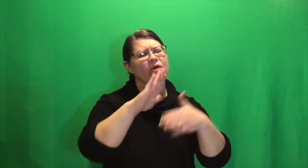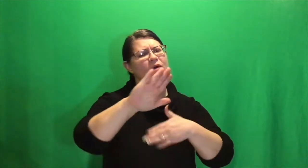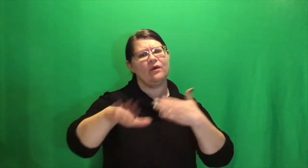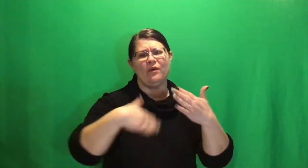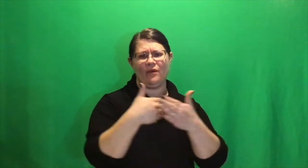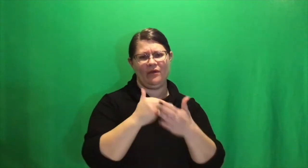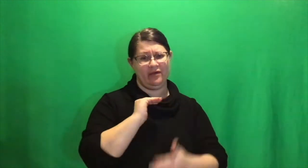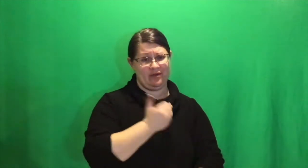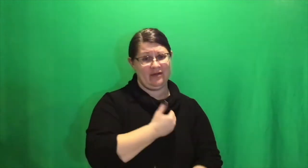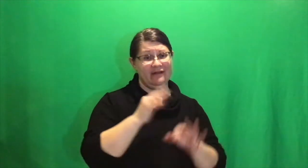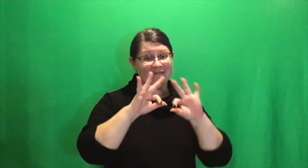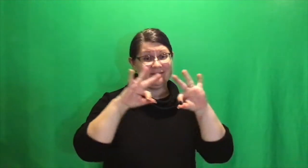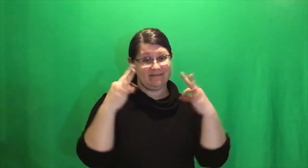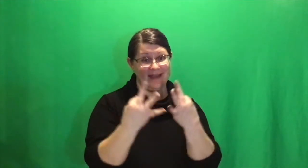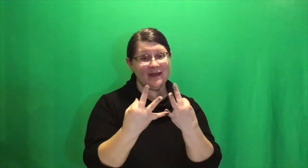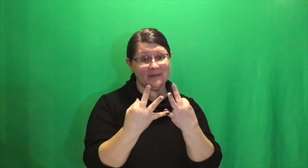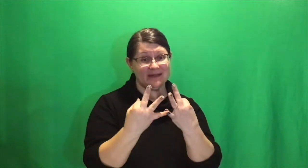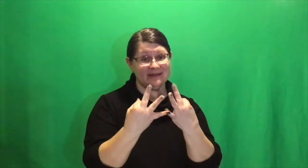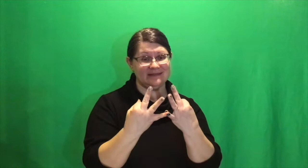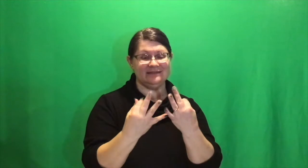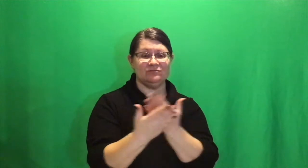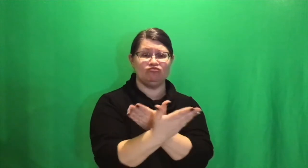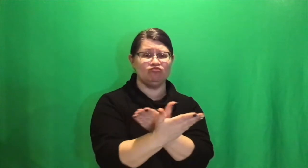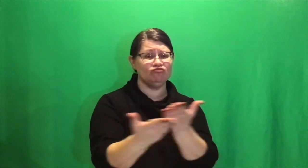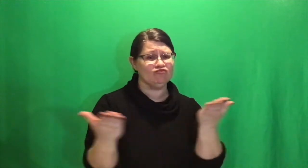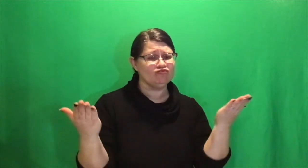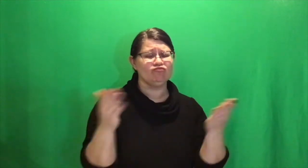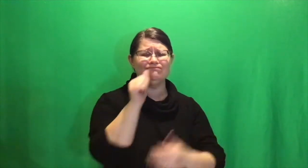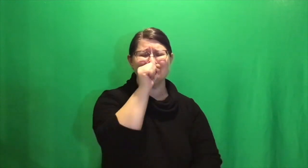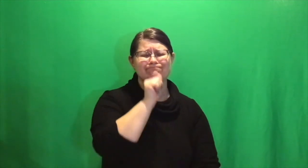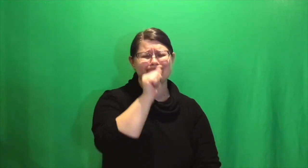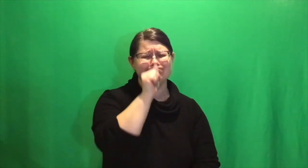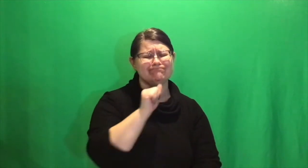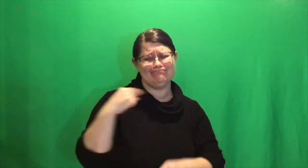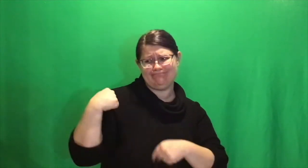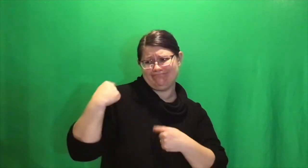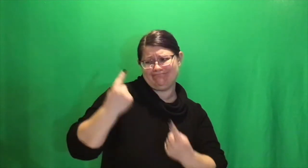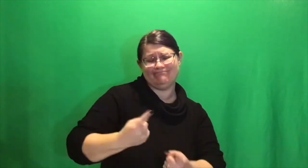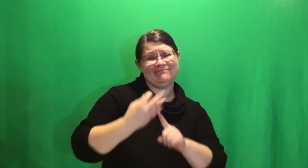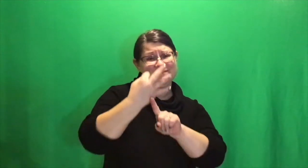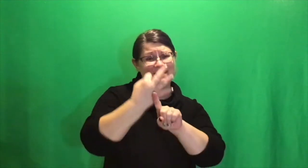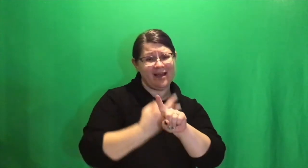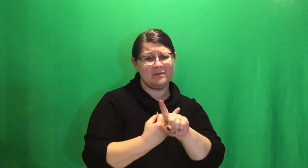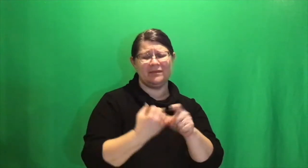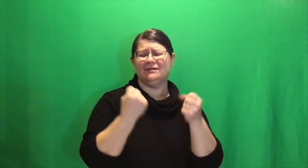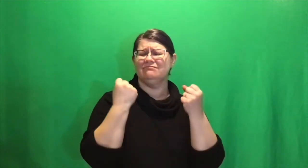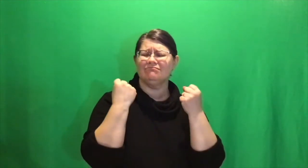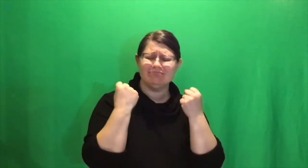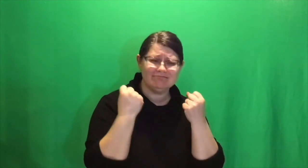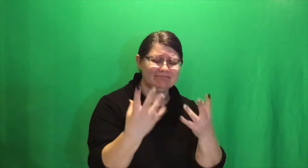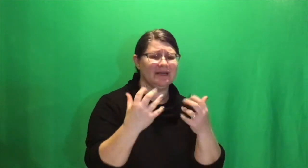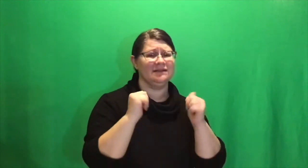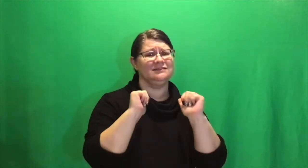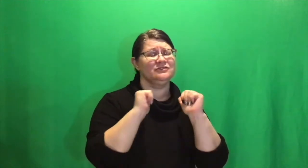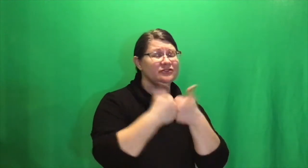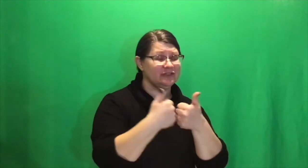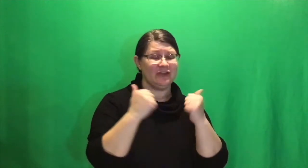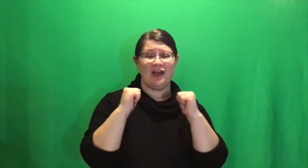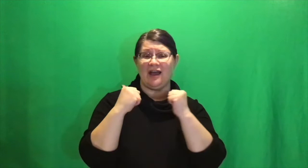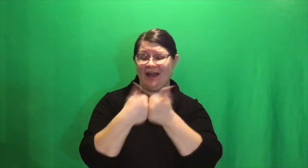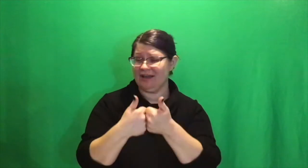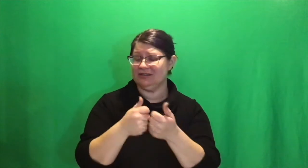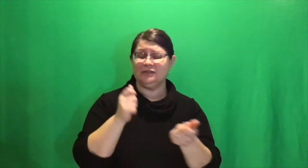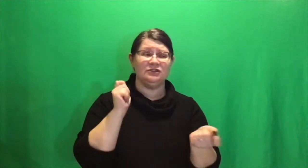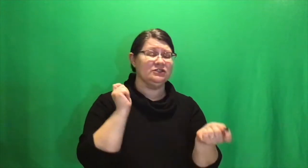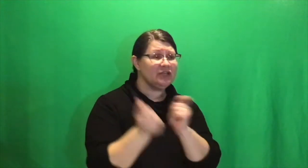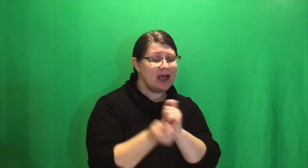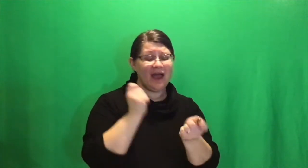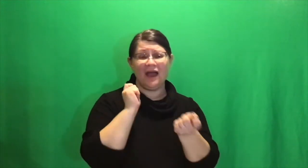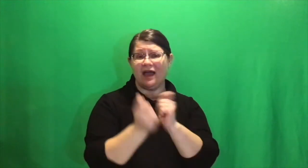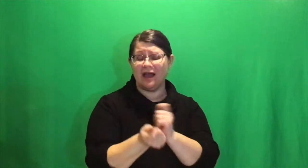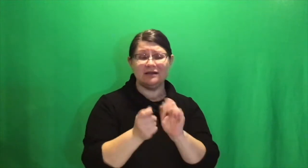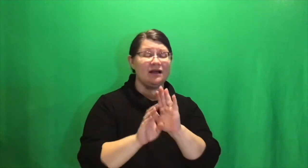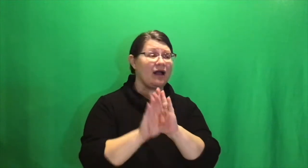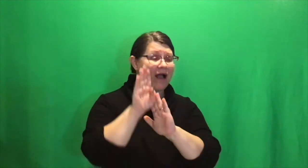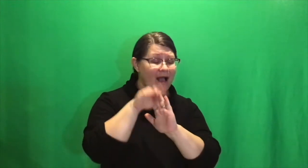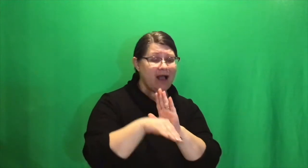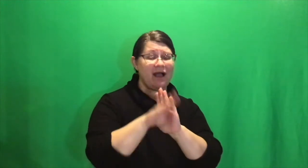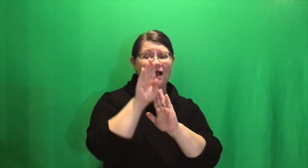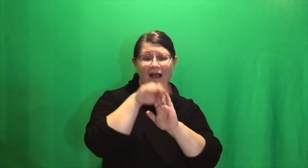want to thank all of our families you have endured the last nine months of challenges and changes